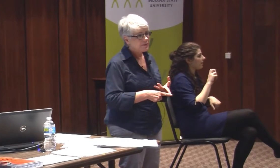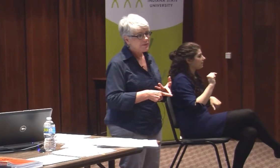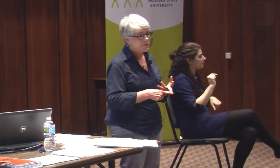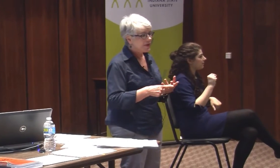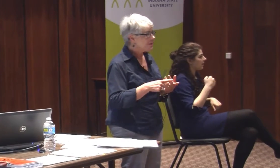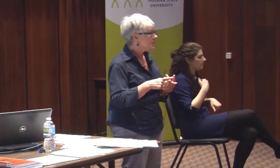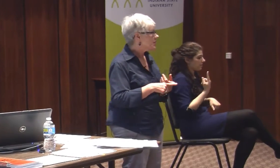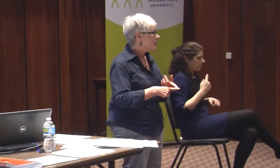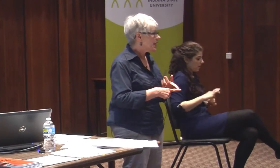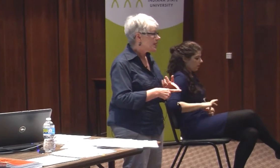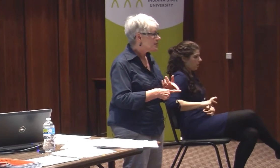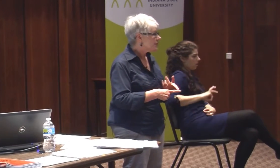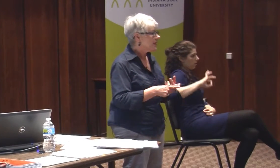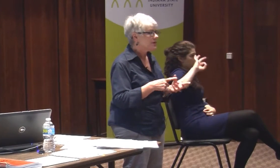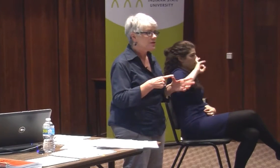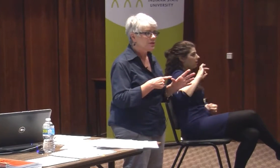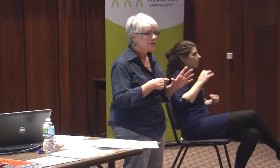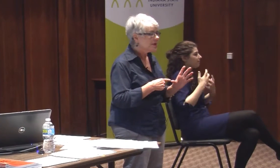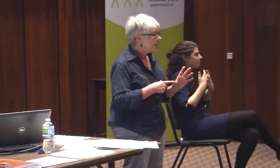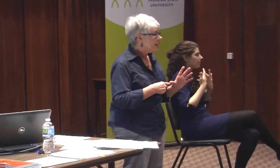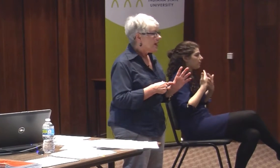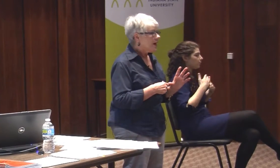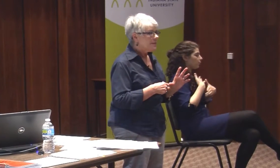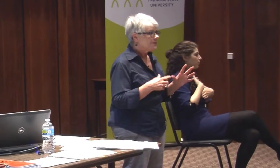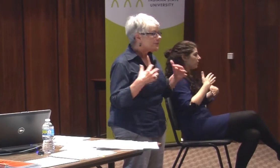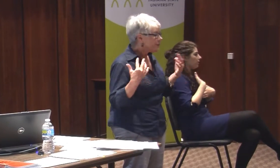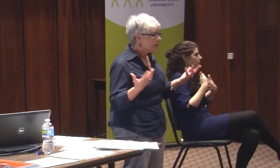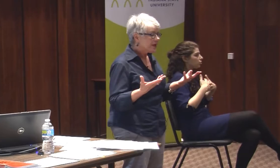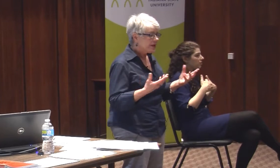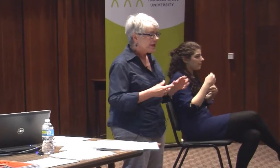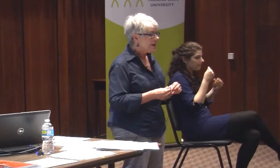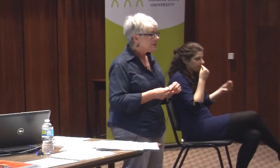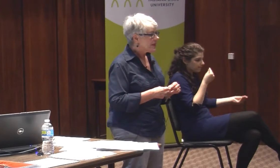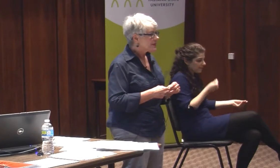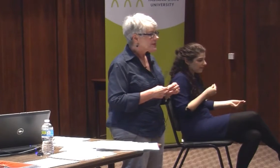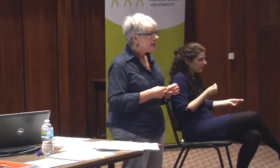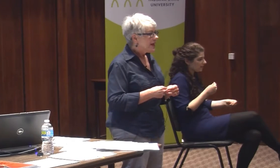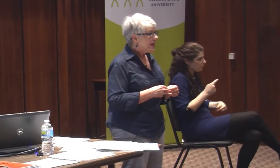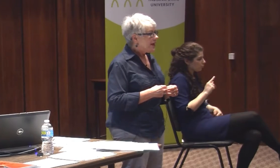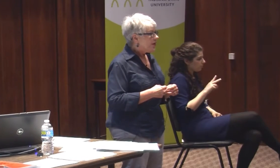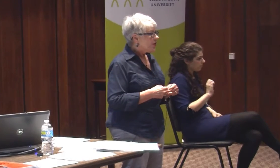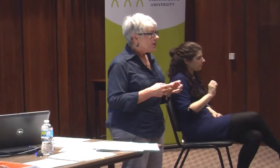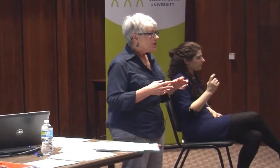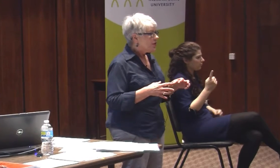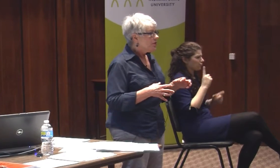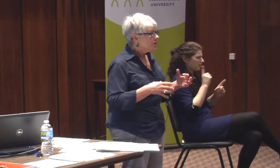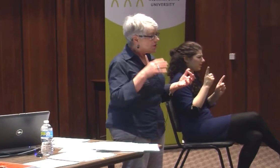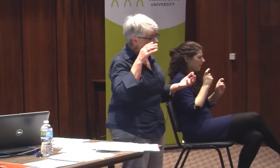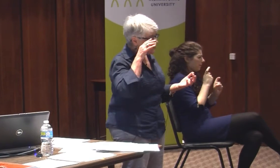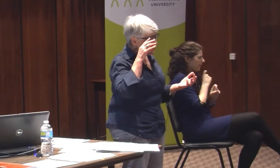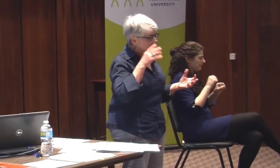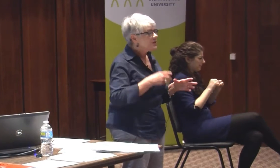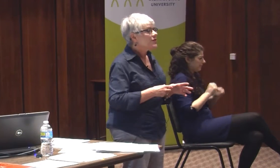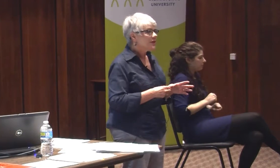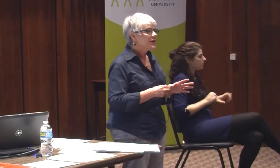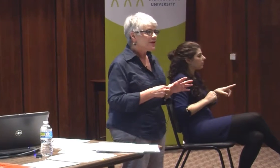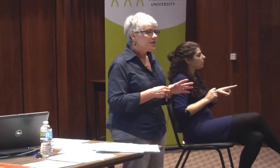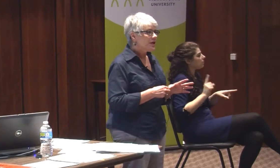breathing machine, has feeding tube, really complex. These are the things that you're going